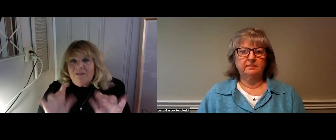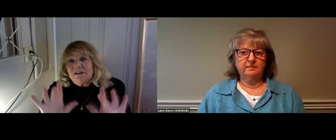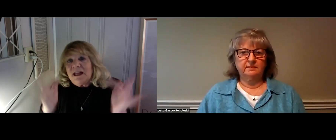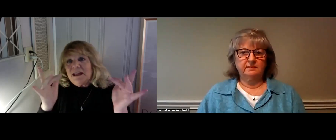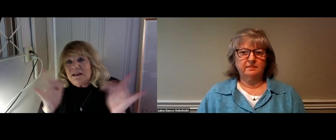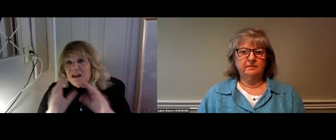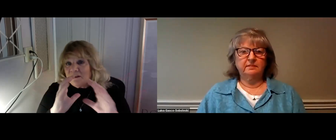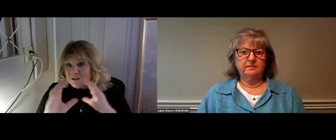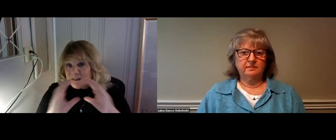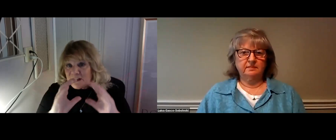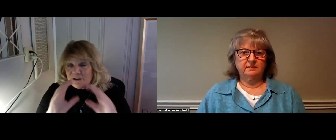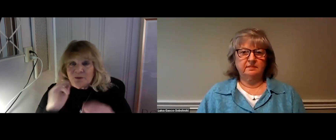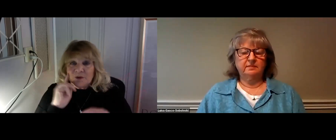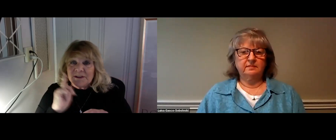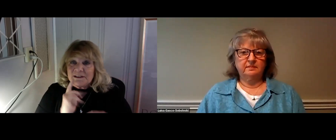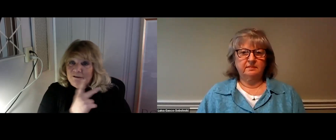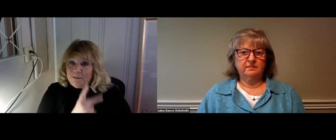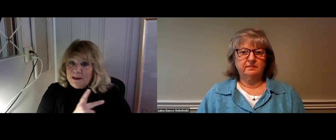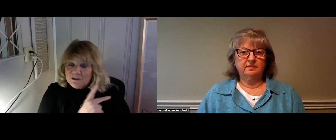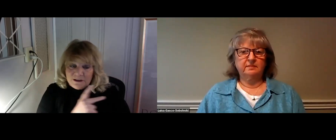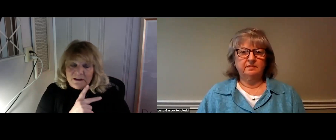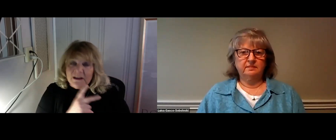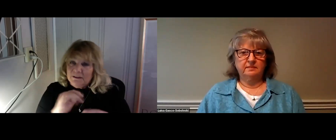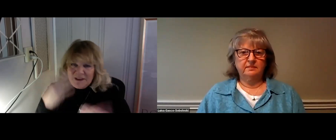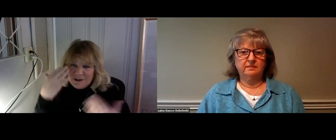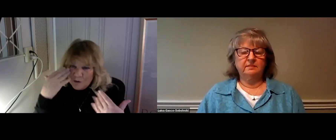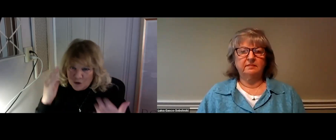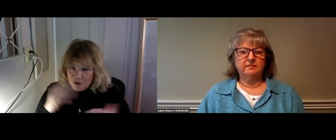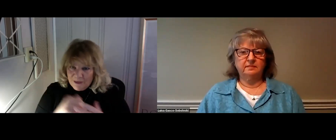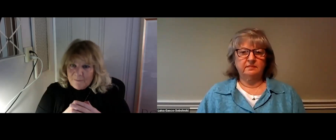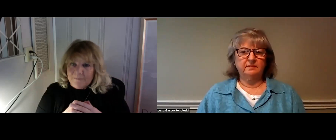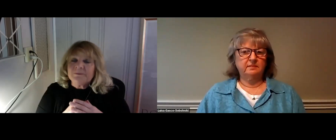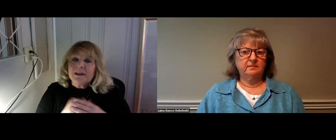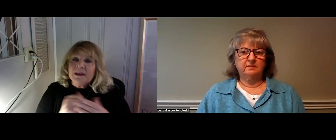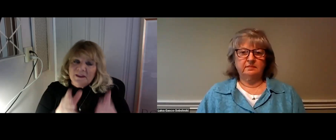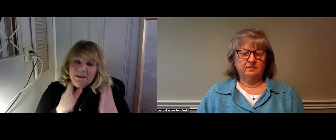light conversation with the deaf patient if they don't know them and they will